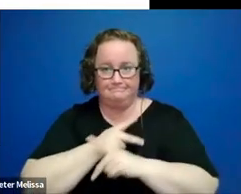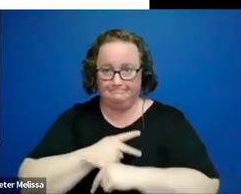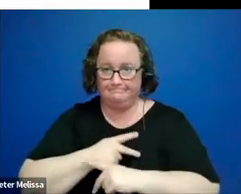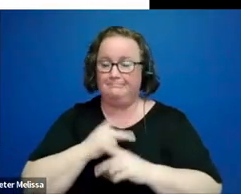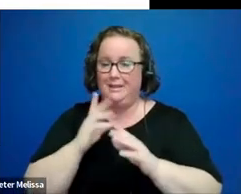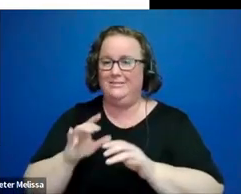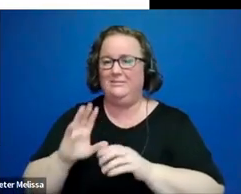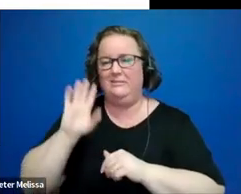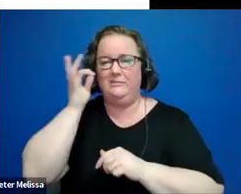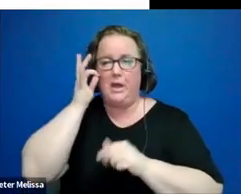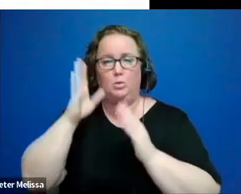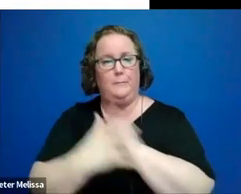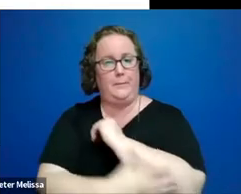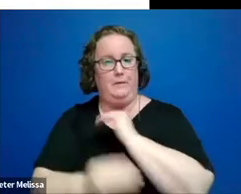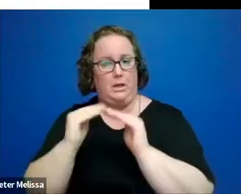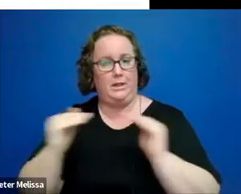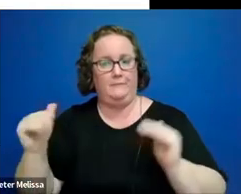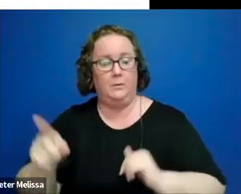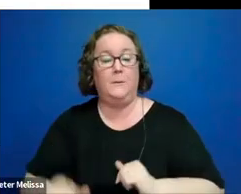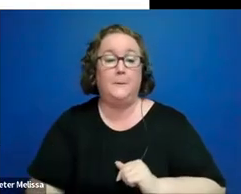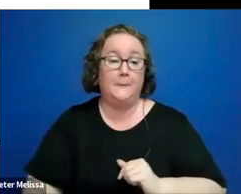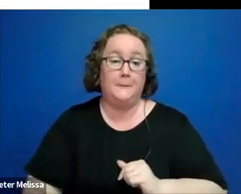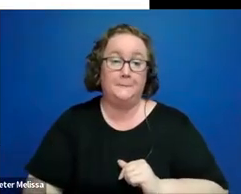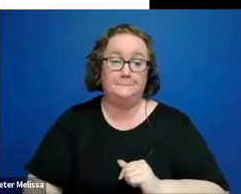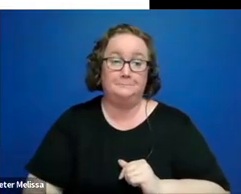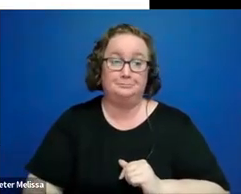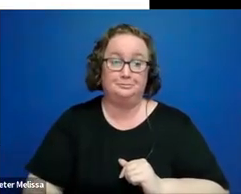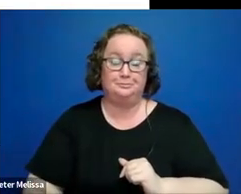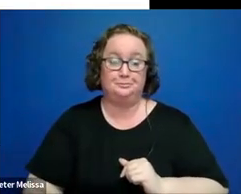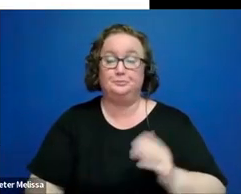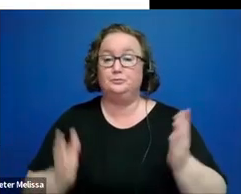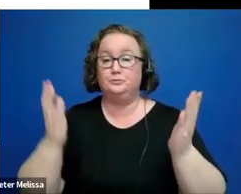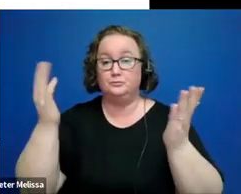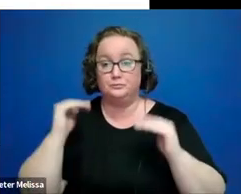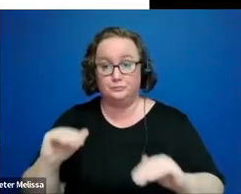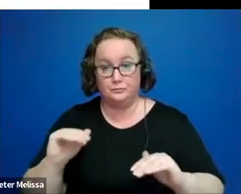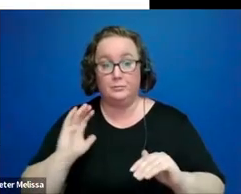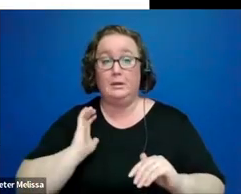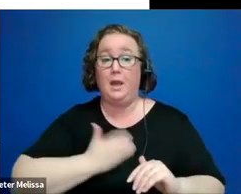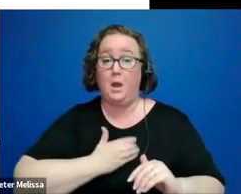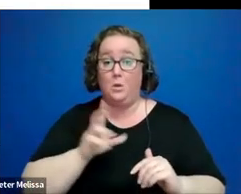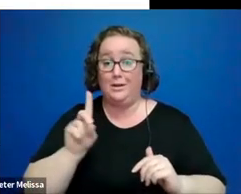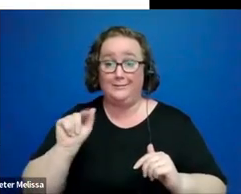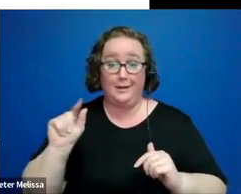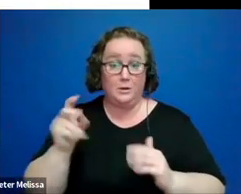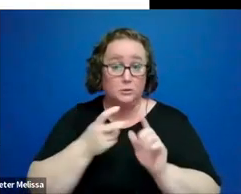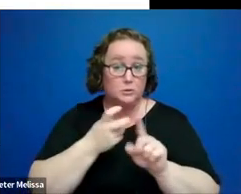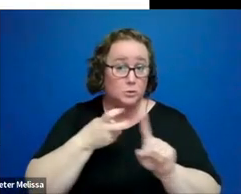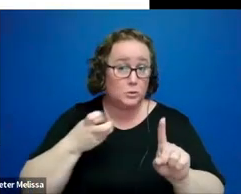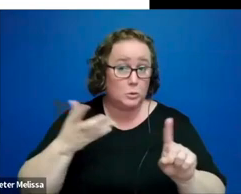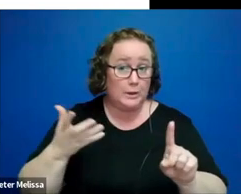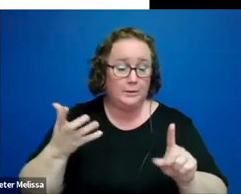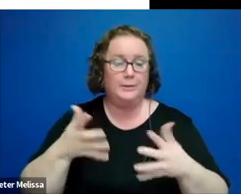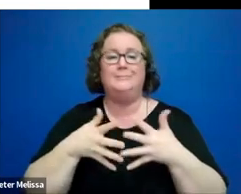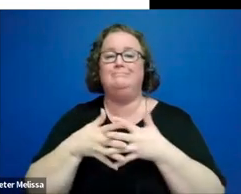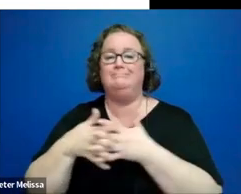Next slide, please. Our data source is the American Community Survey